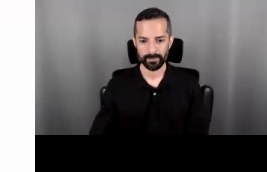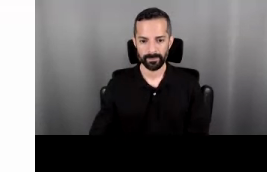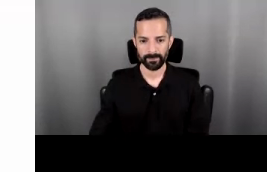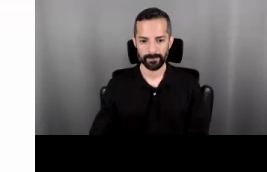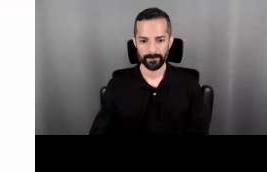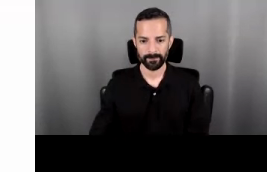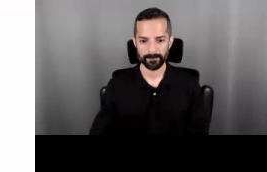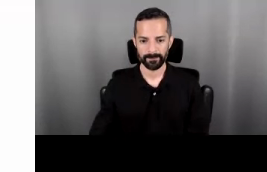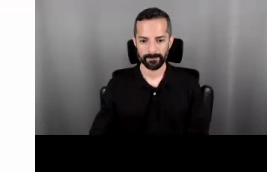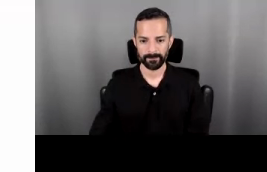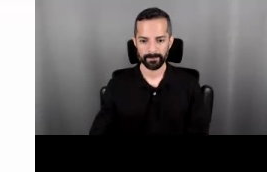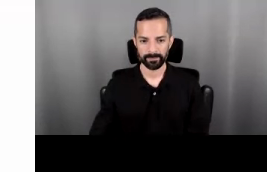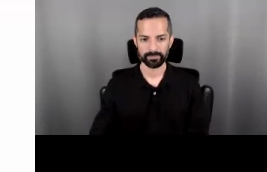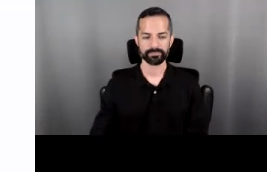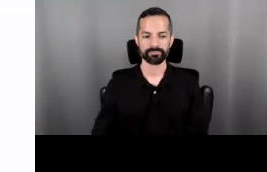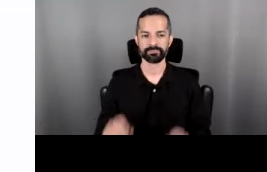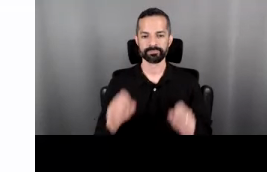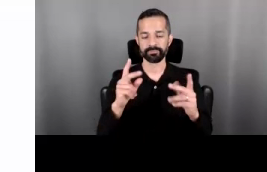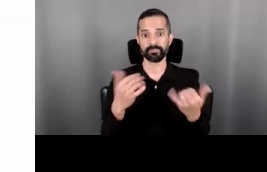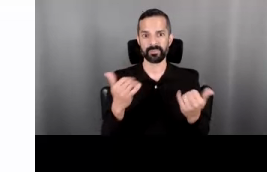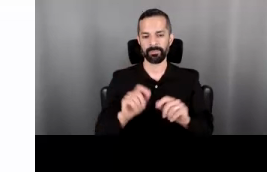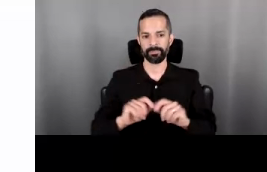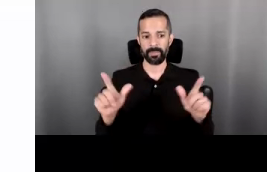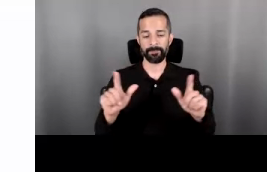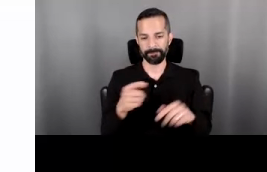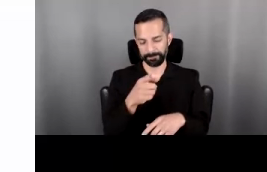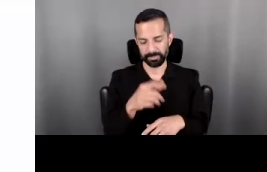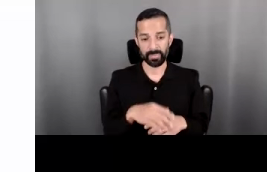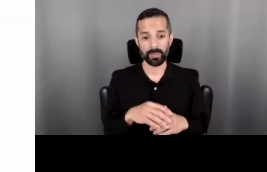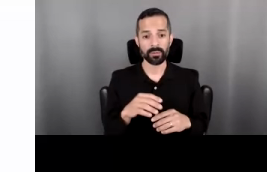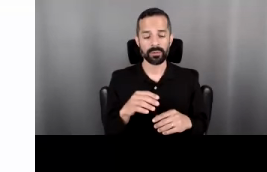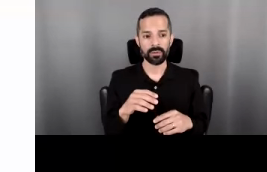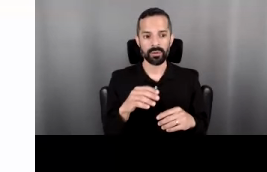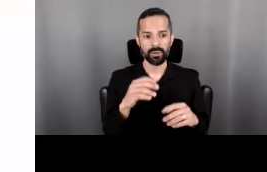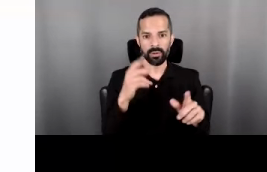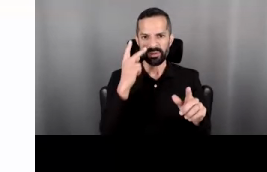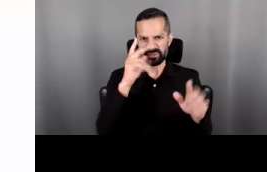We want to bring attention to listing the strategic goals alignment.